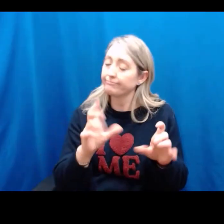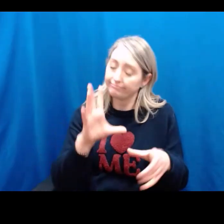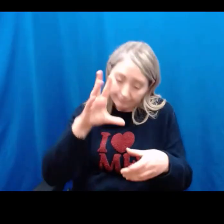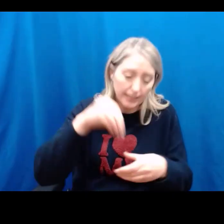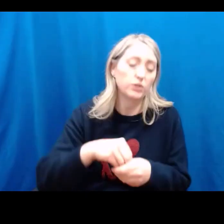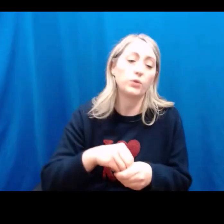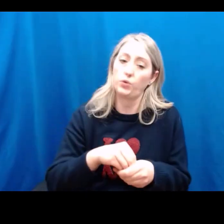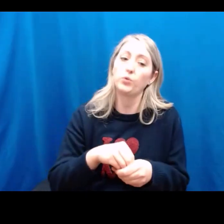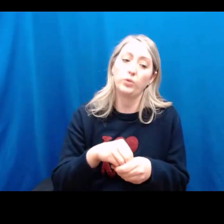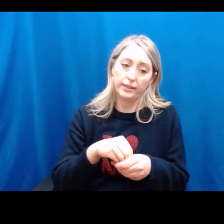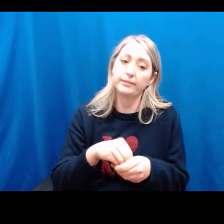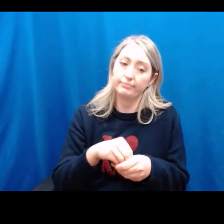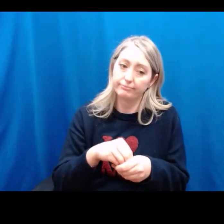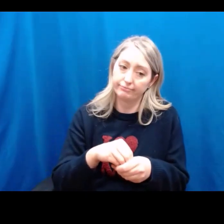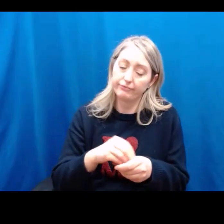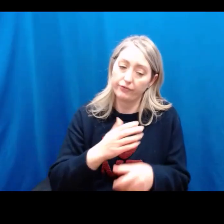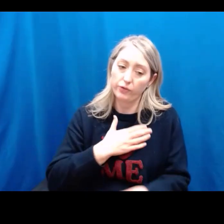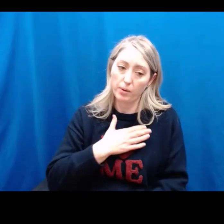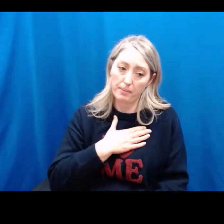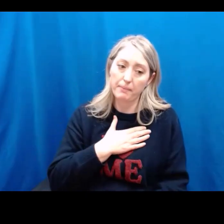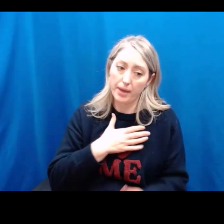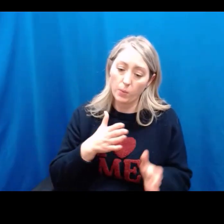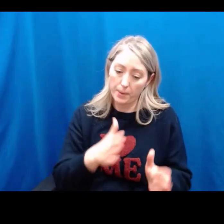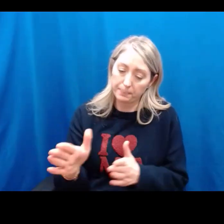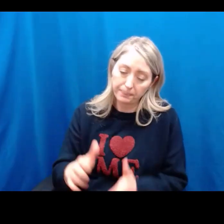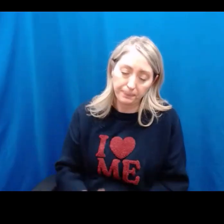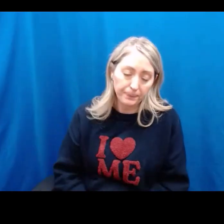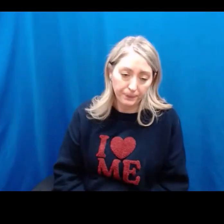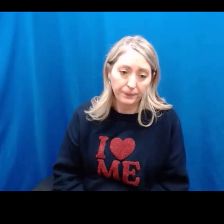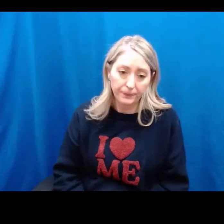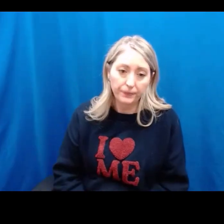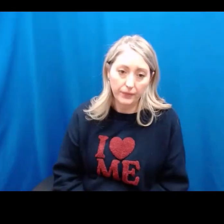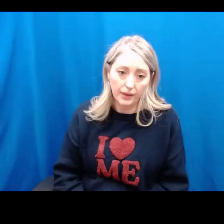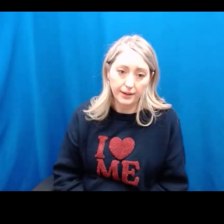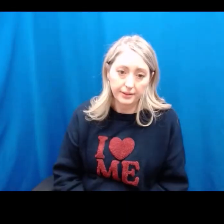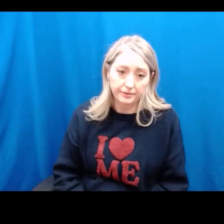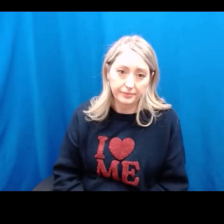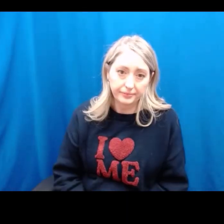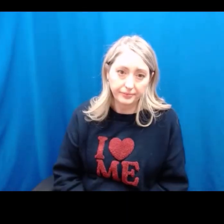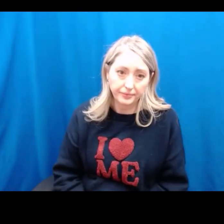comprehensive eval is very extensive, but that's that's how the male so